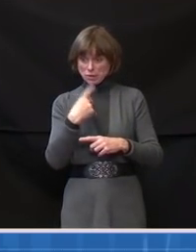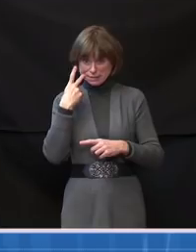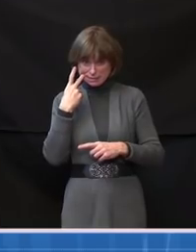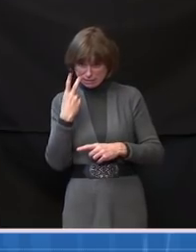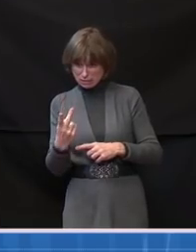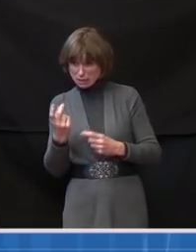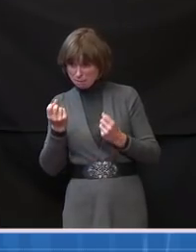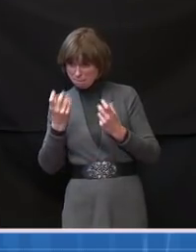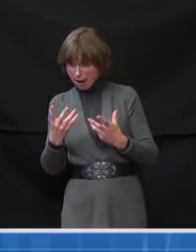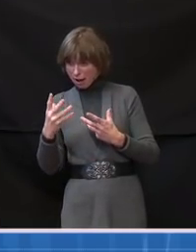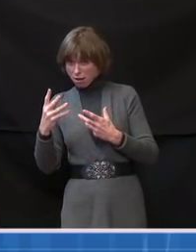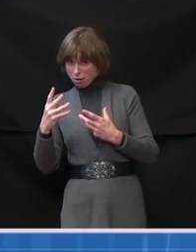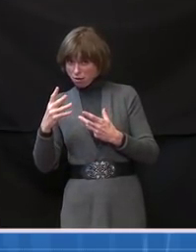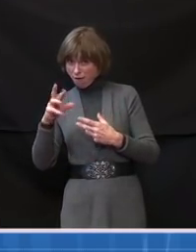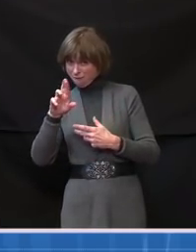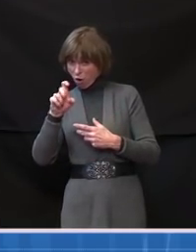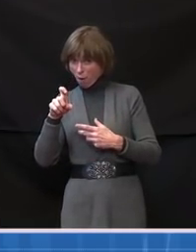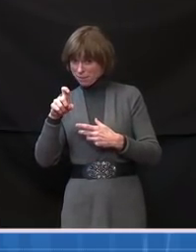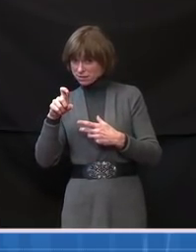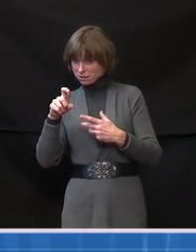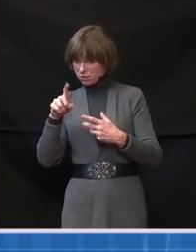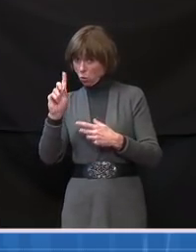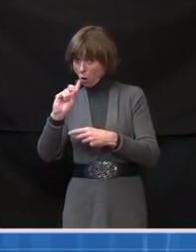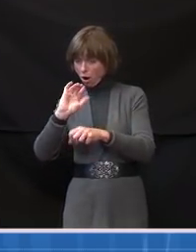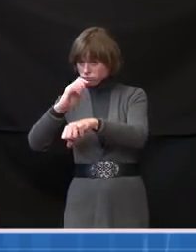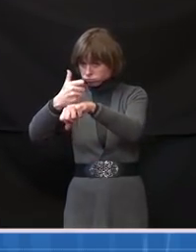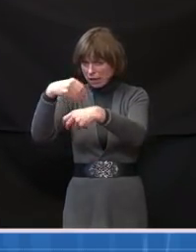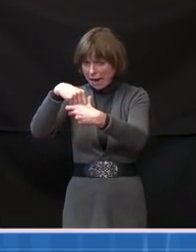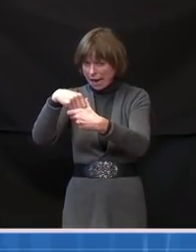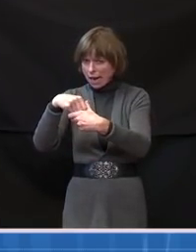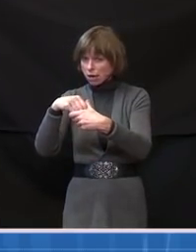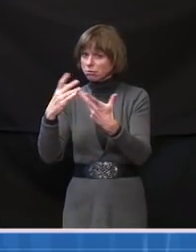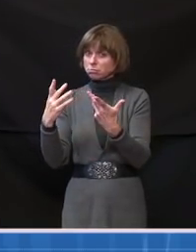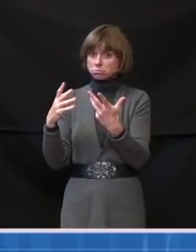located in socially vulnerable areas moving forward.